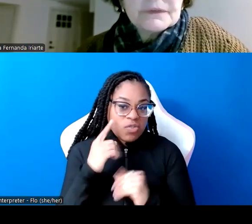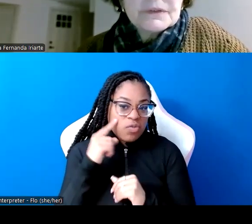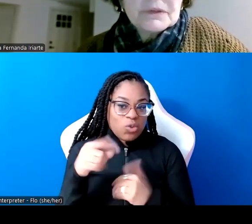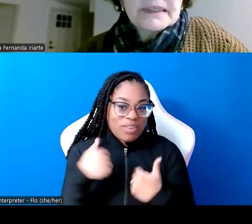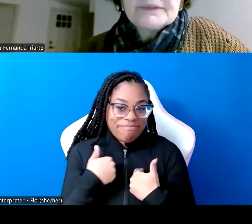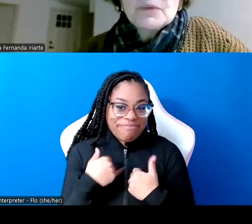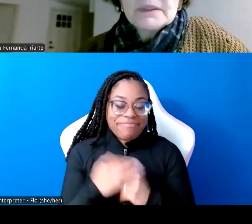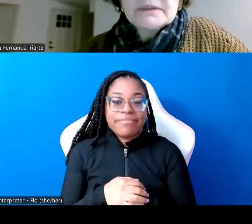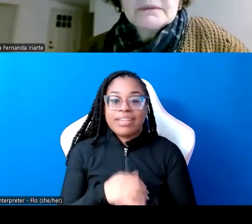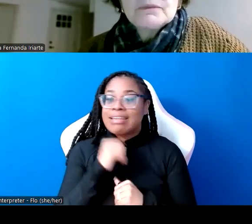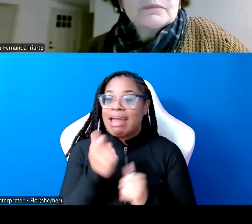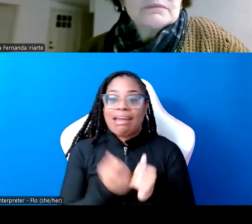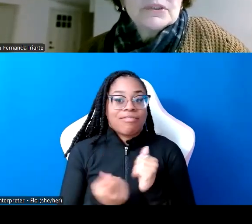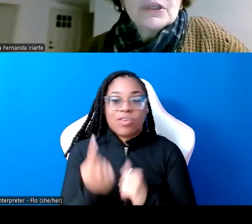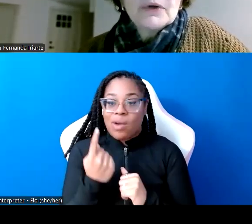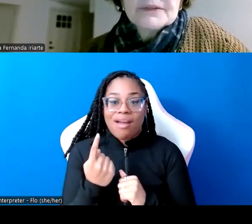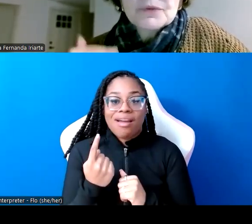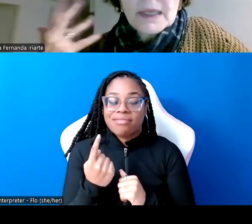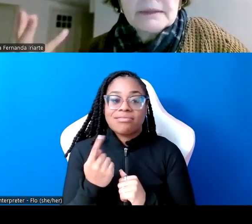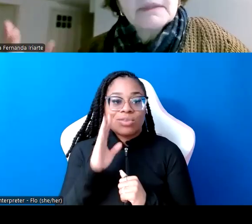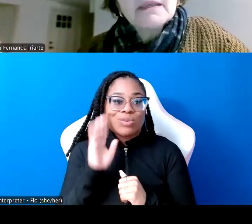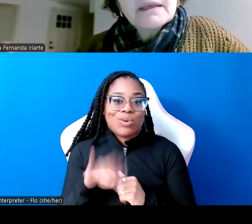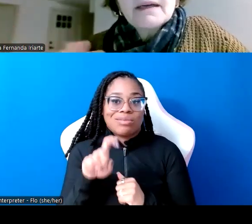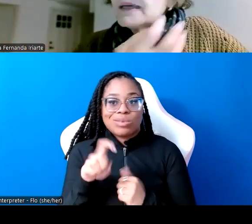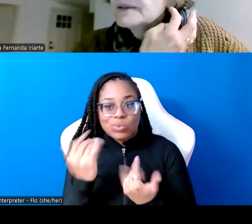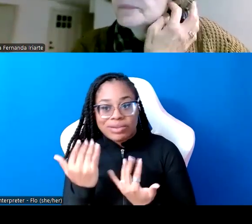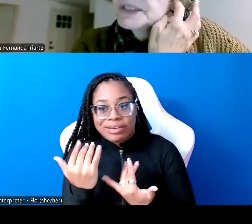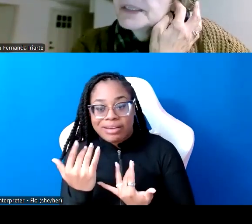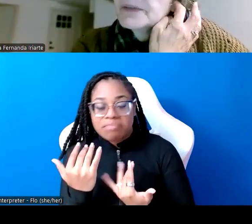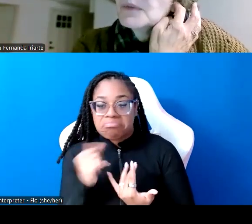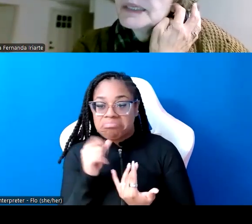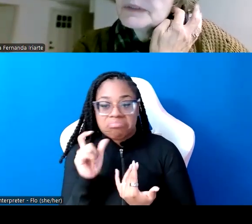So not everyone you know has to wait, to get on the waiver.